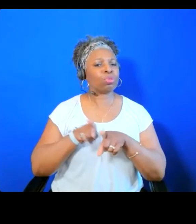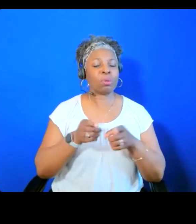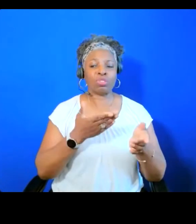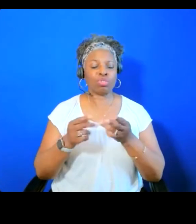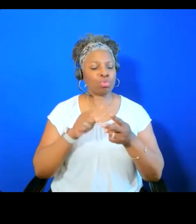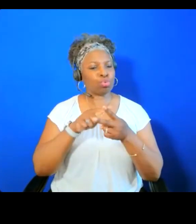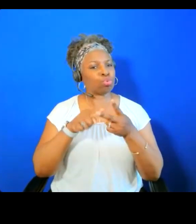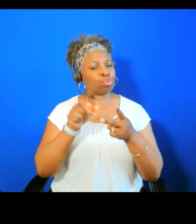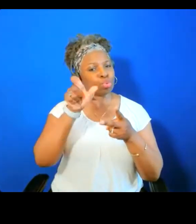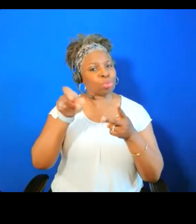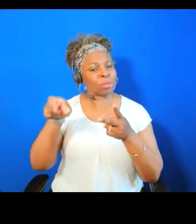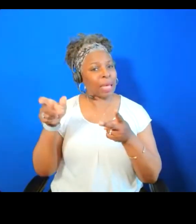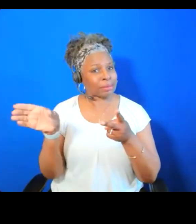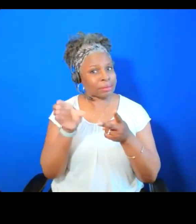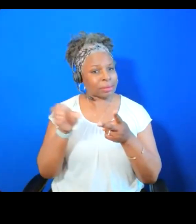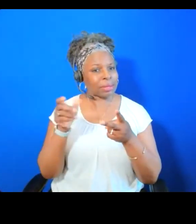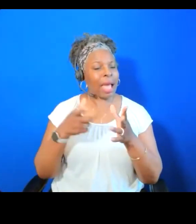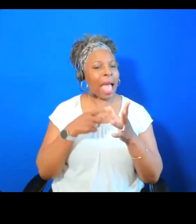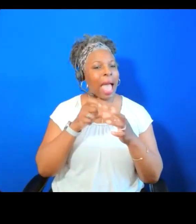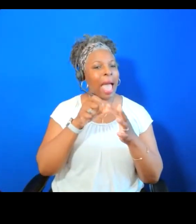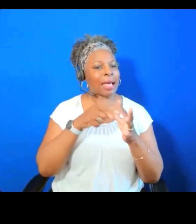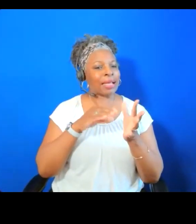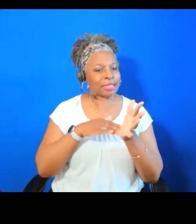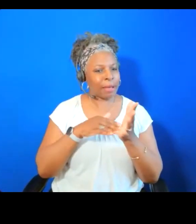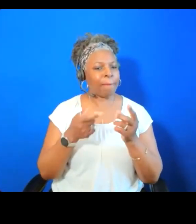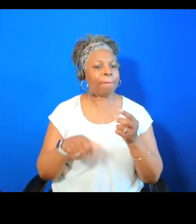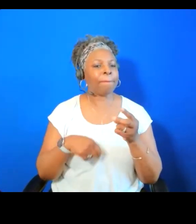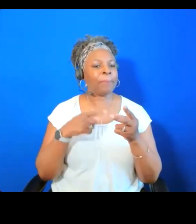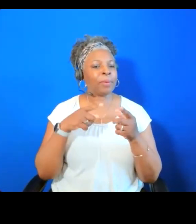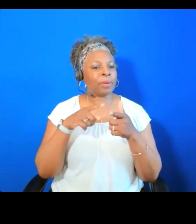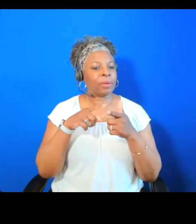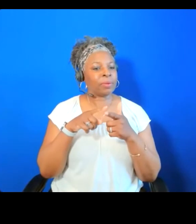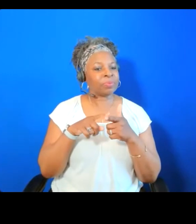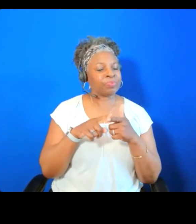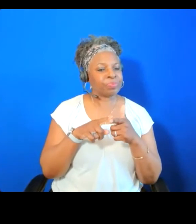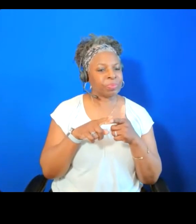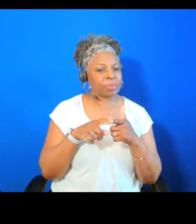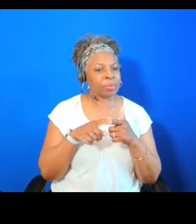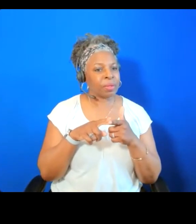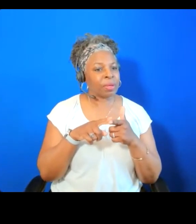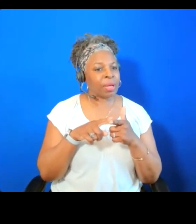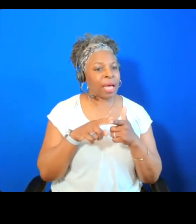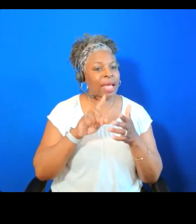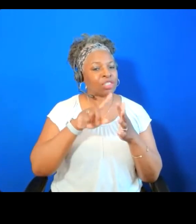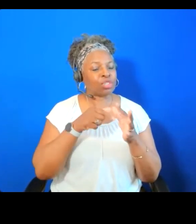which is Adam James and Magda Fabianczyk, who will then talk for about